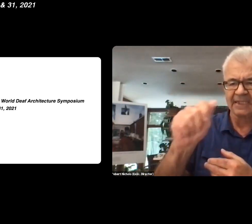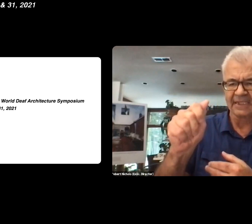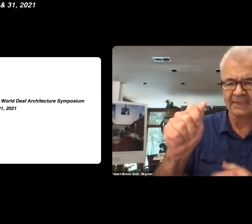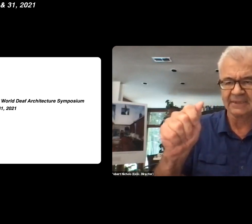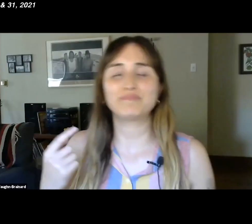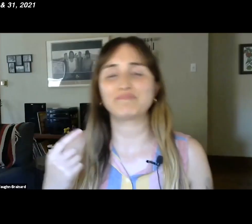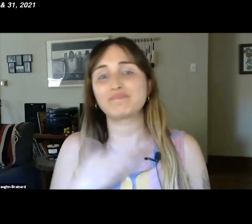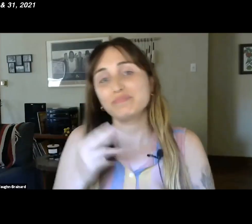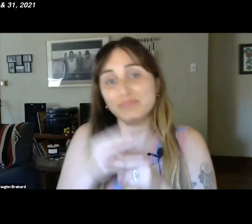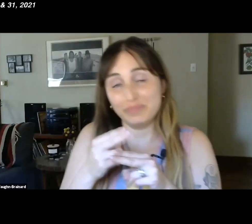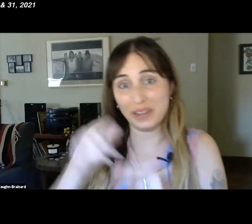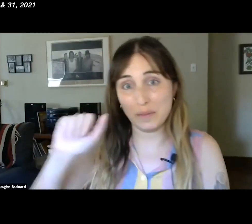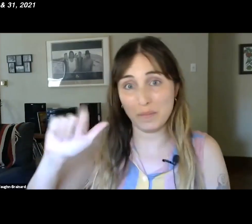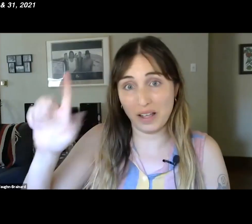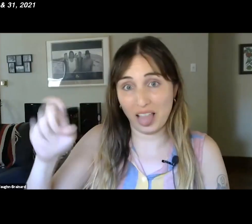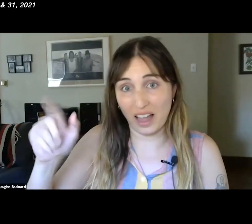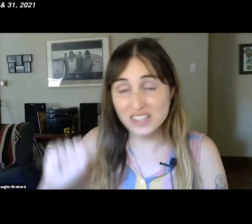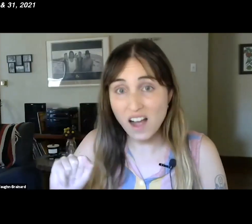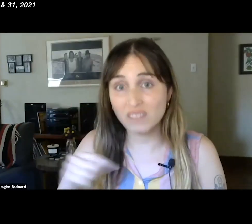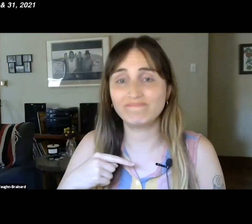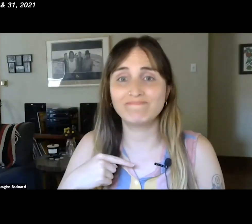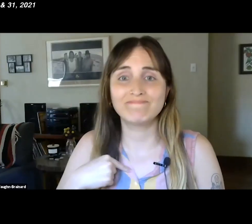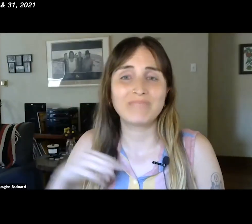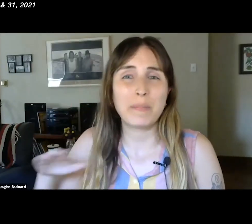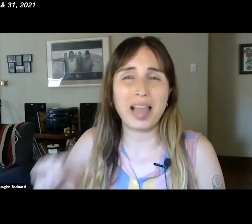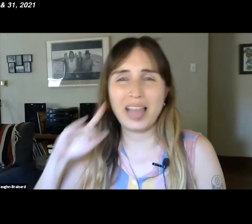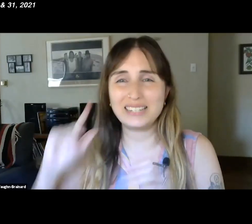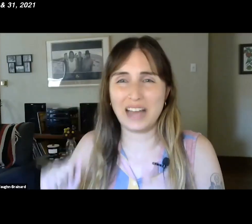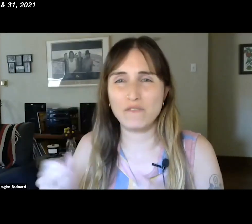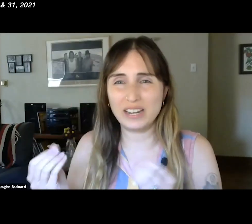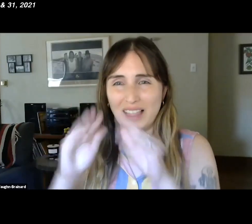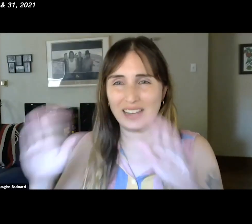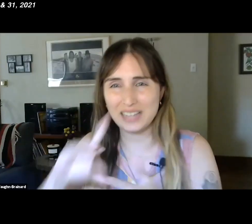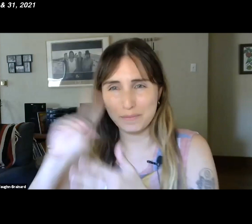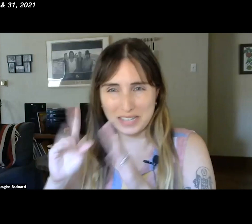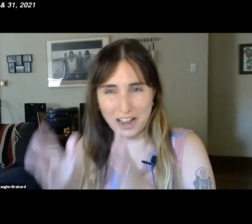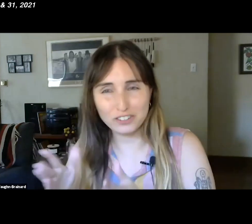Hello, everybody. My name is Alexa.